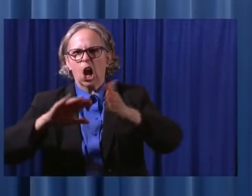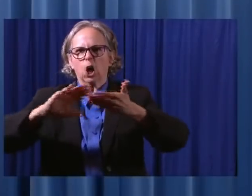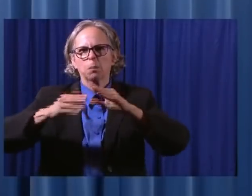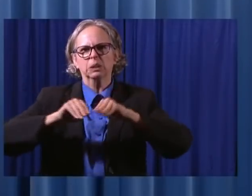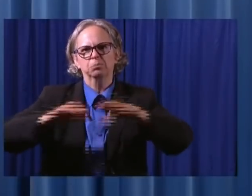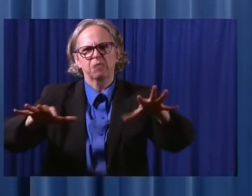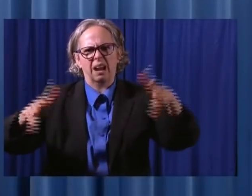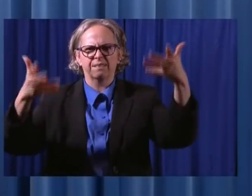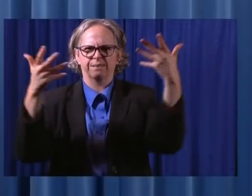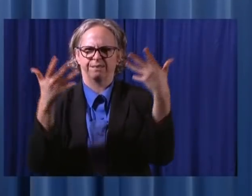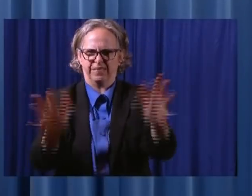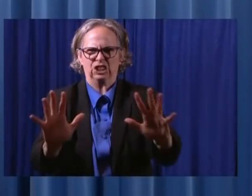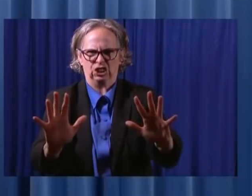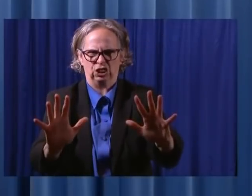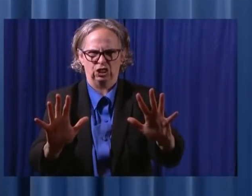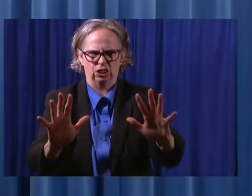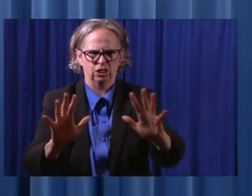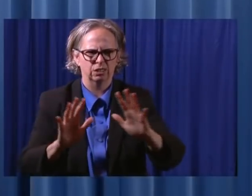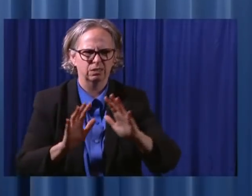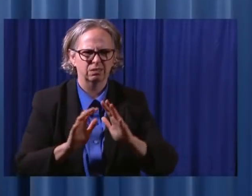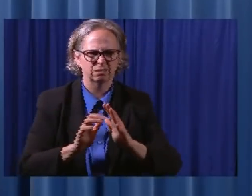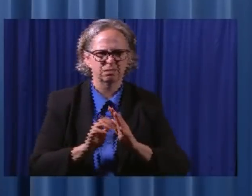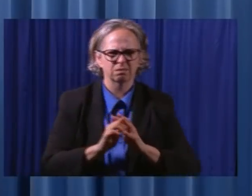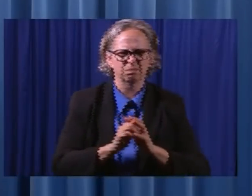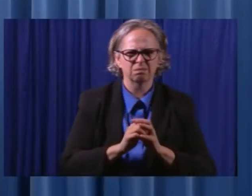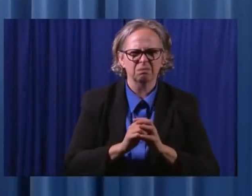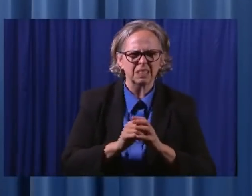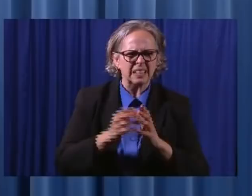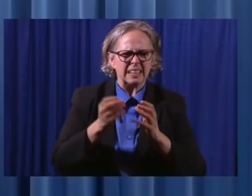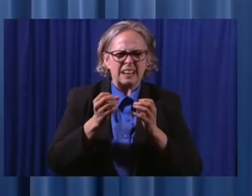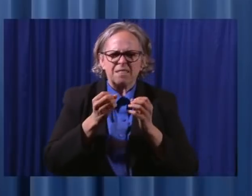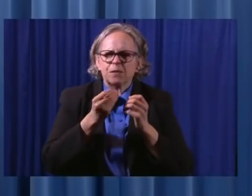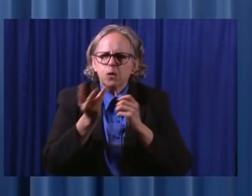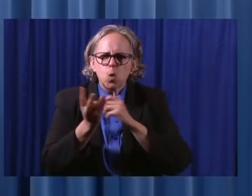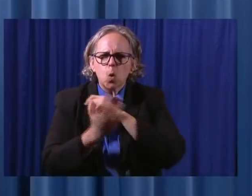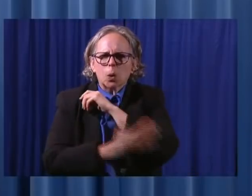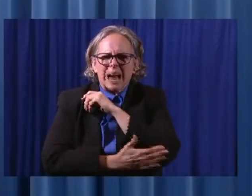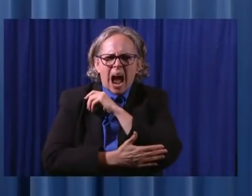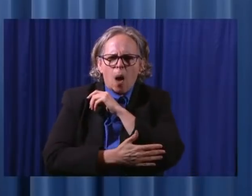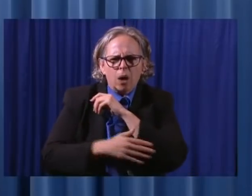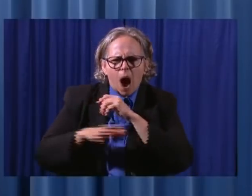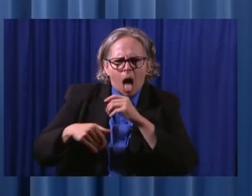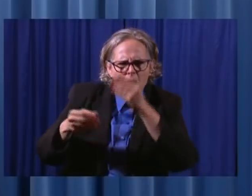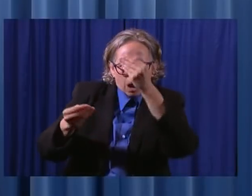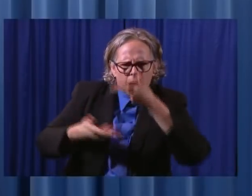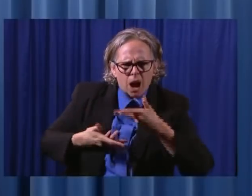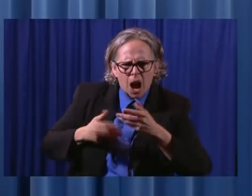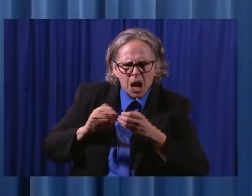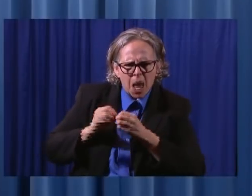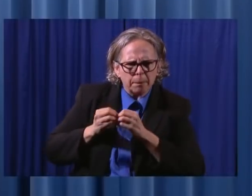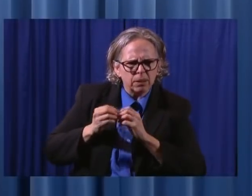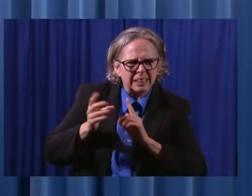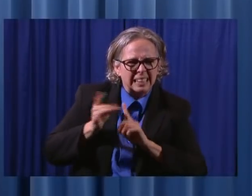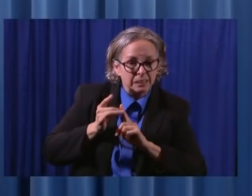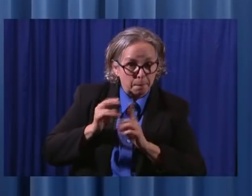OUR COVID-19 EXPERTS SAY THERE IS LIKELY COMMUNITY SPREAD IN EVERY OHIO COUNTY. IN FACT, THERE ARE ONLY A FEW COUNTIES IN THE STATE THAT IS